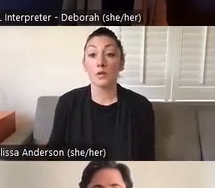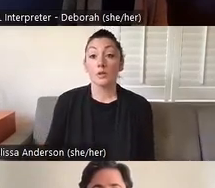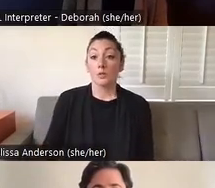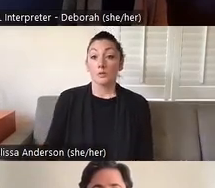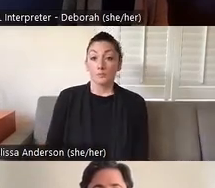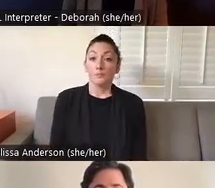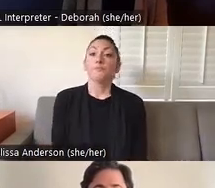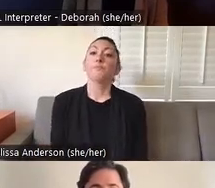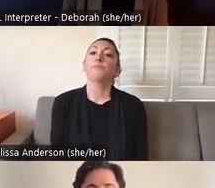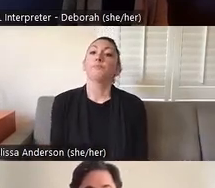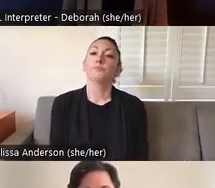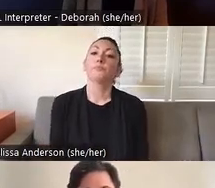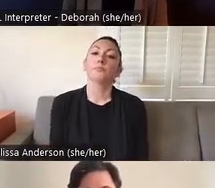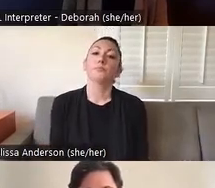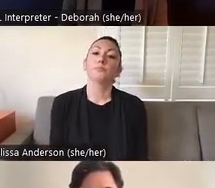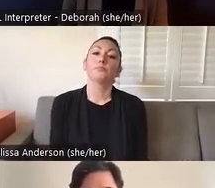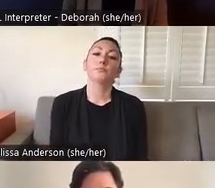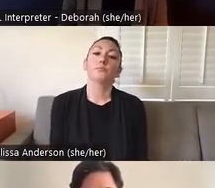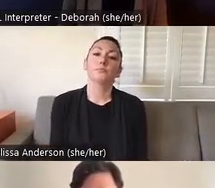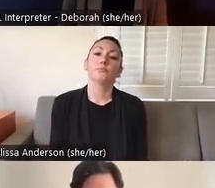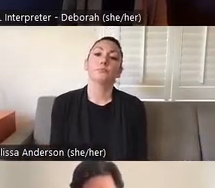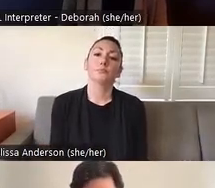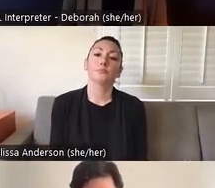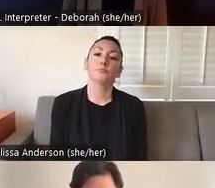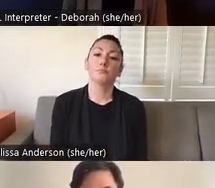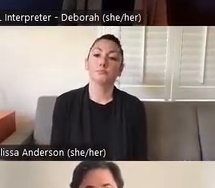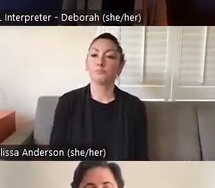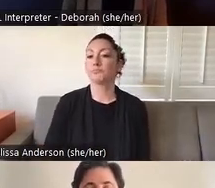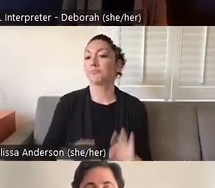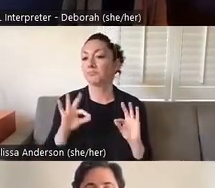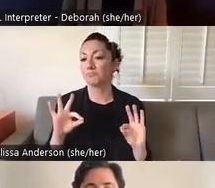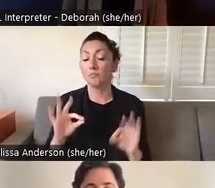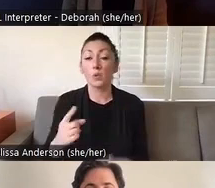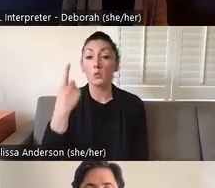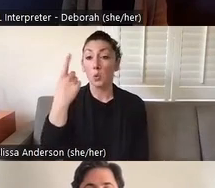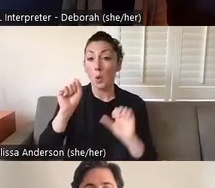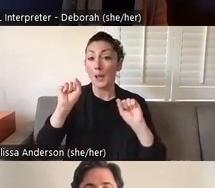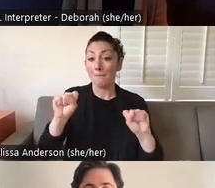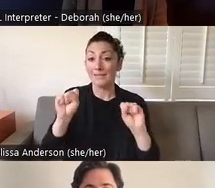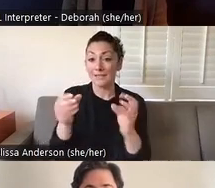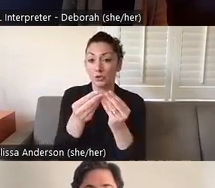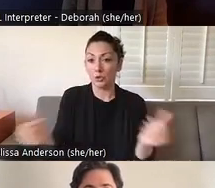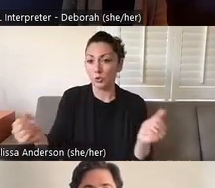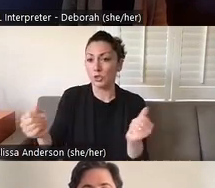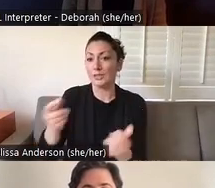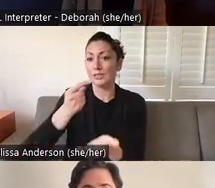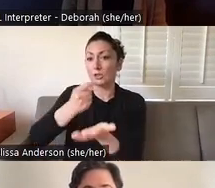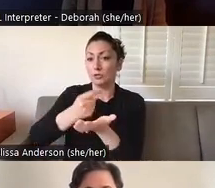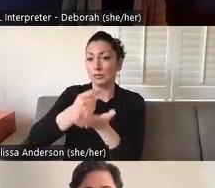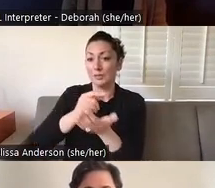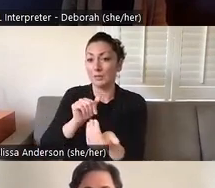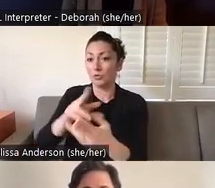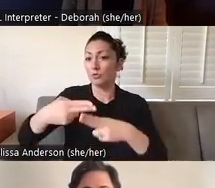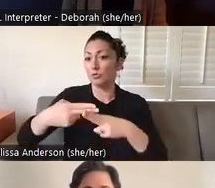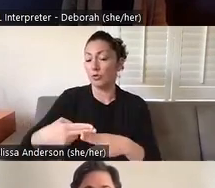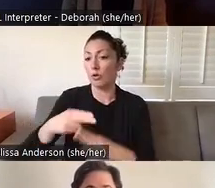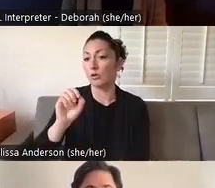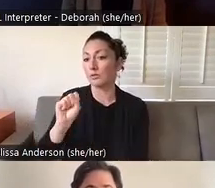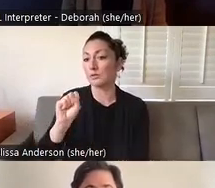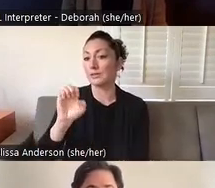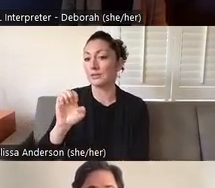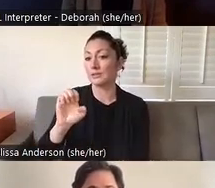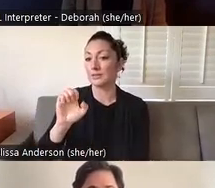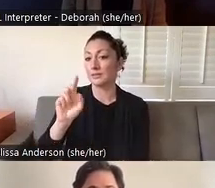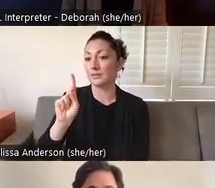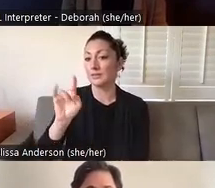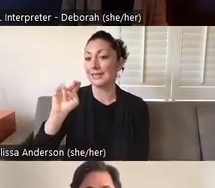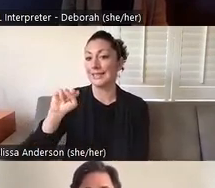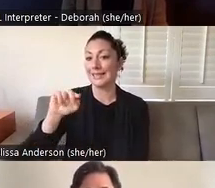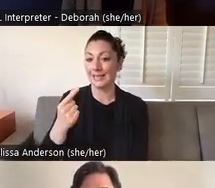exposure and narration. One possible solution that